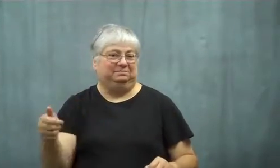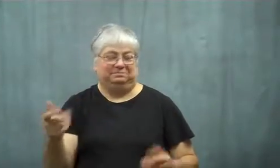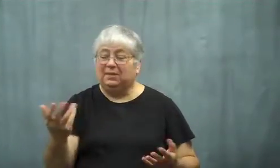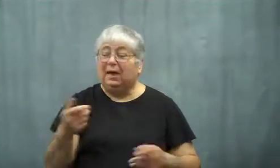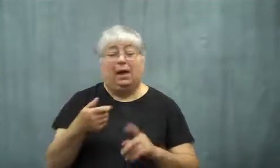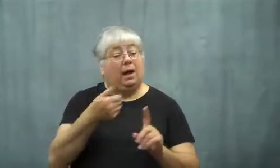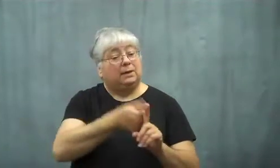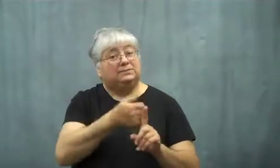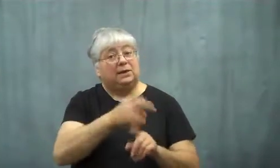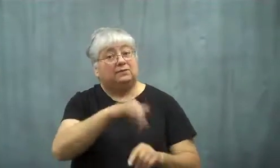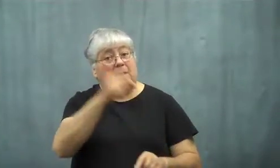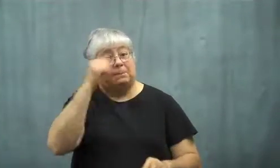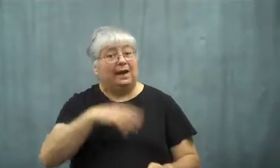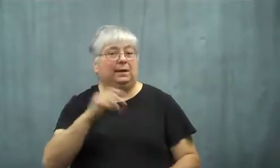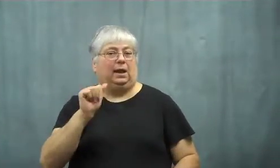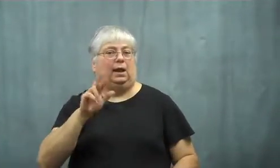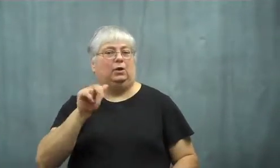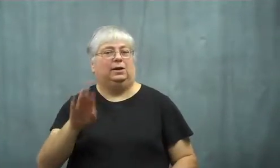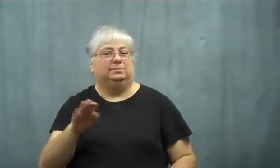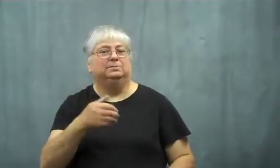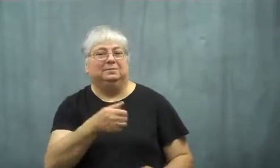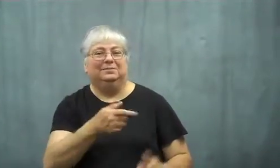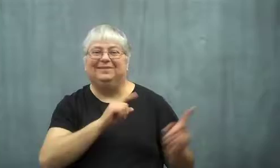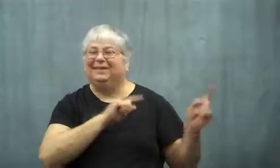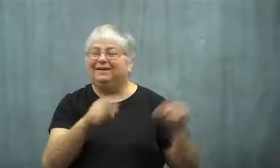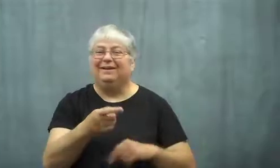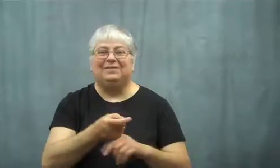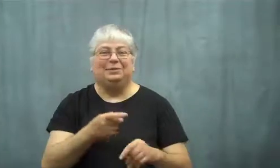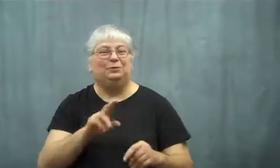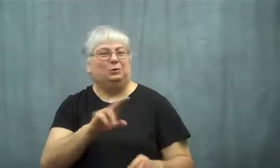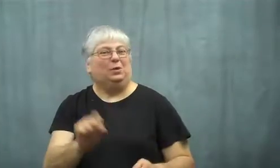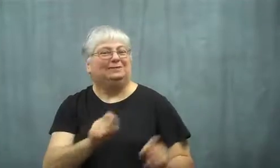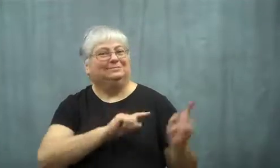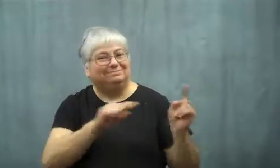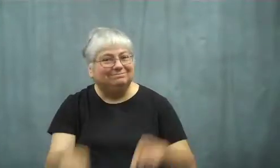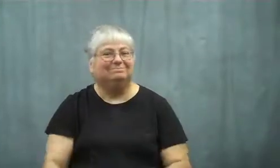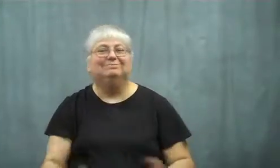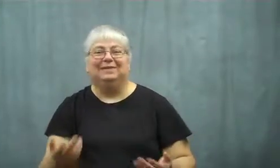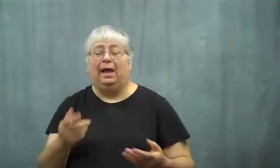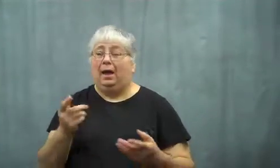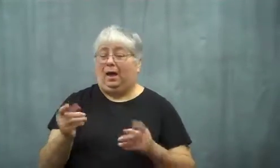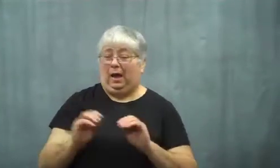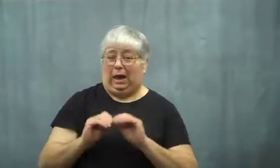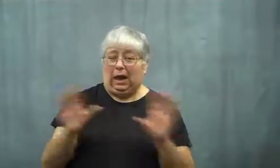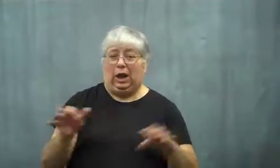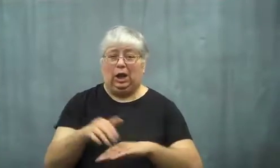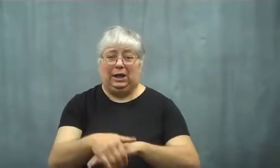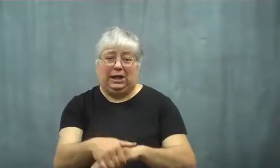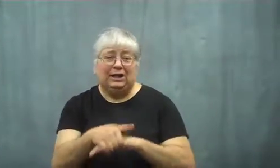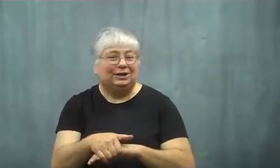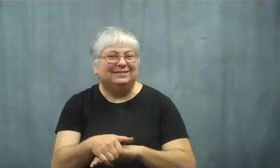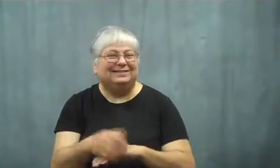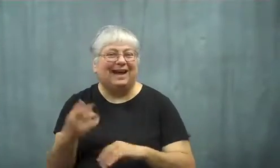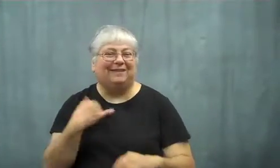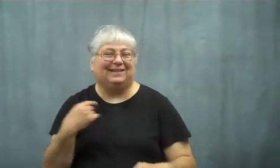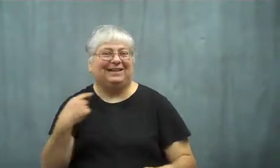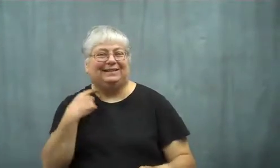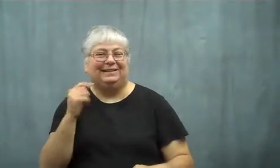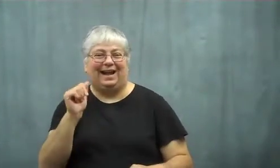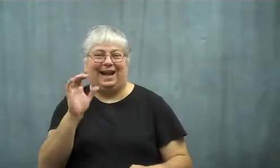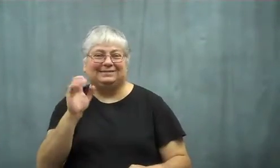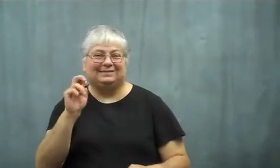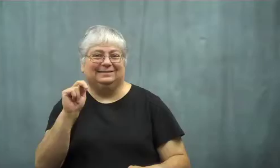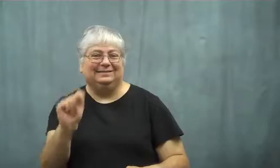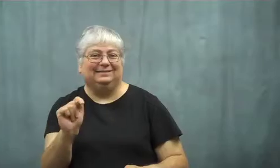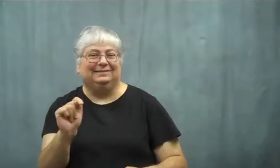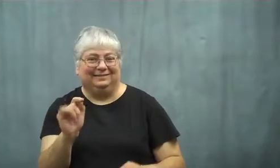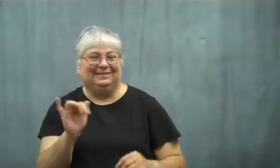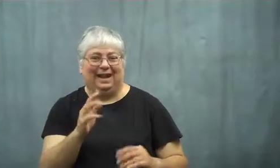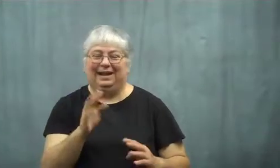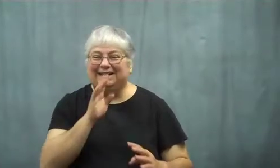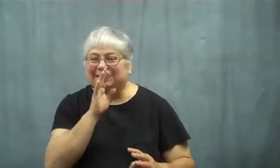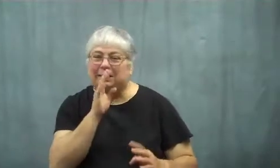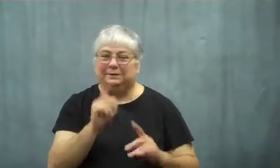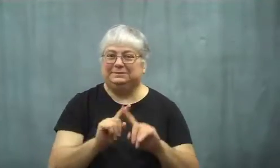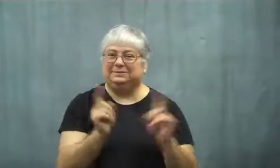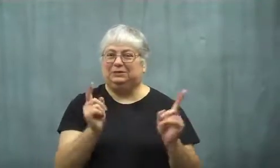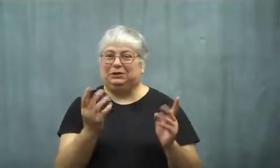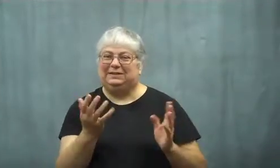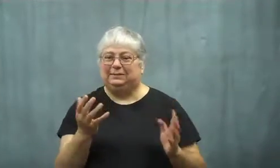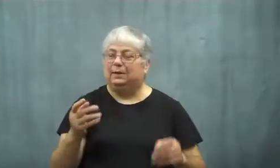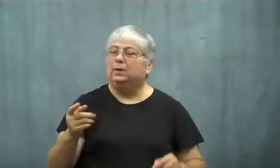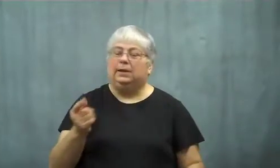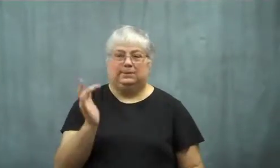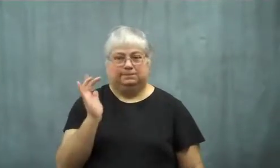He moved here from the middle east.